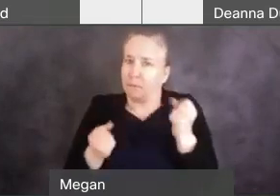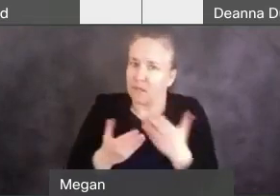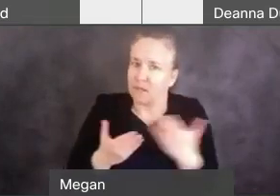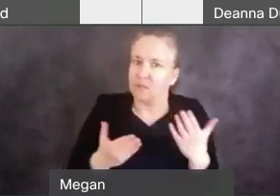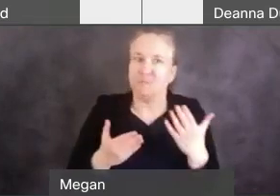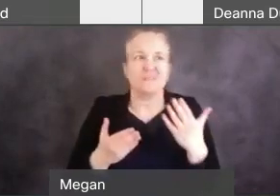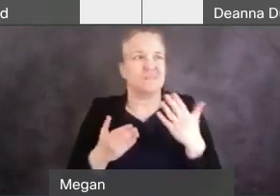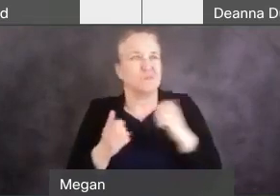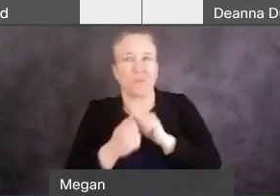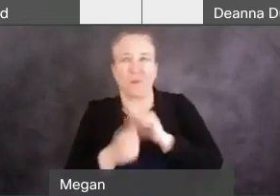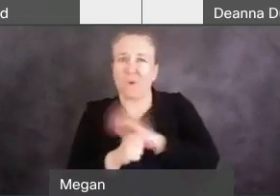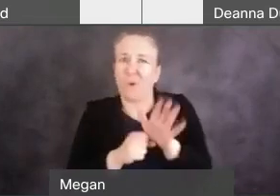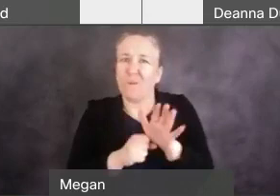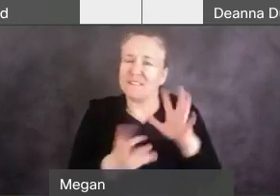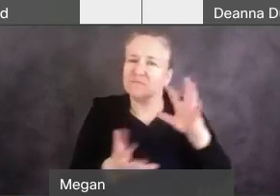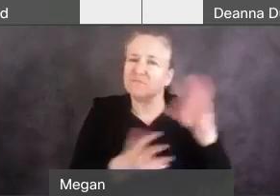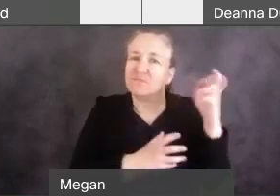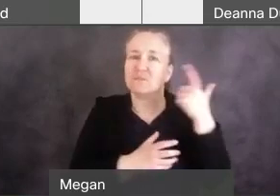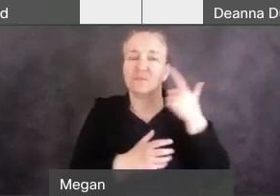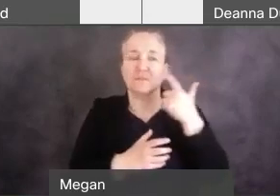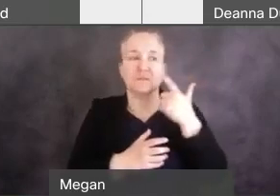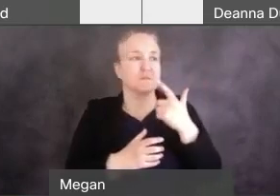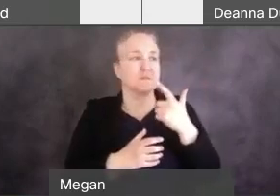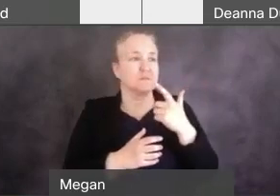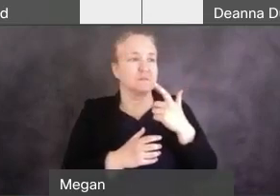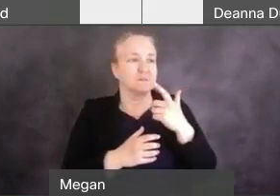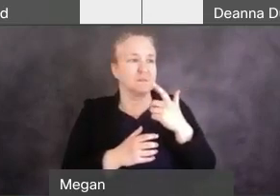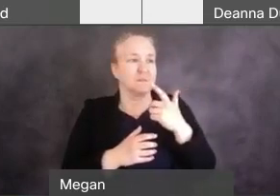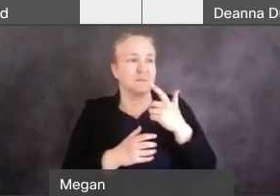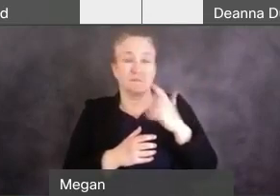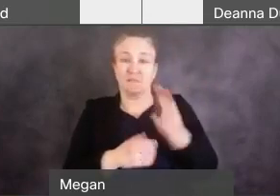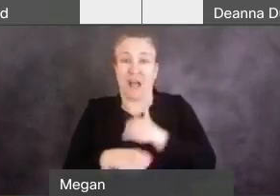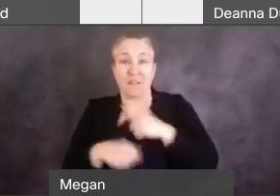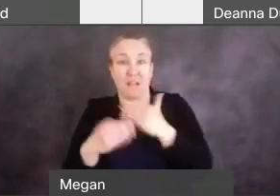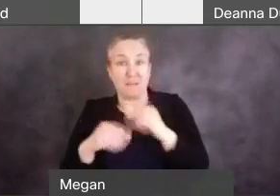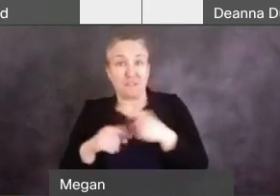crisis have gone beyond what our initial time limits we, you know, that we thought originally.